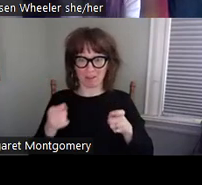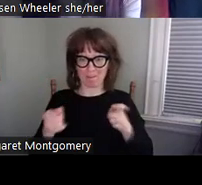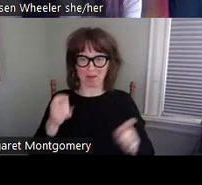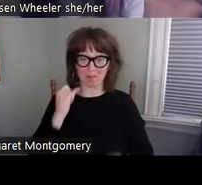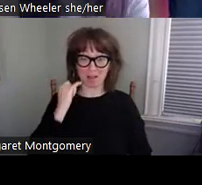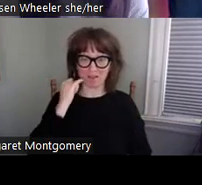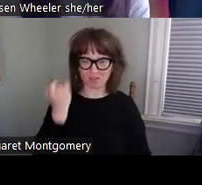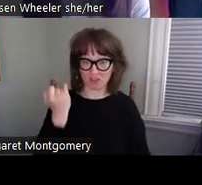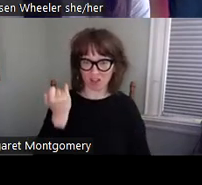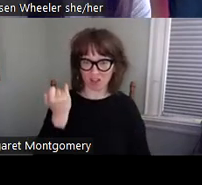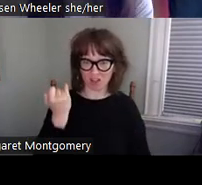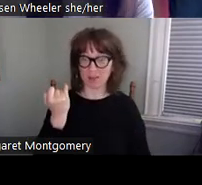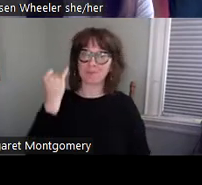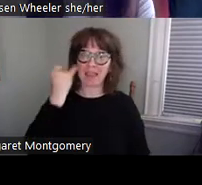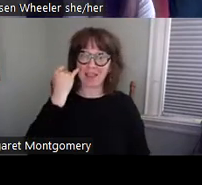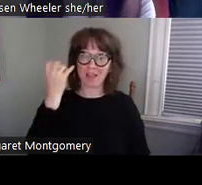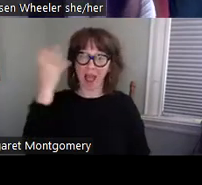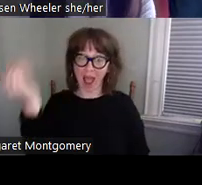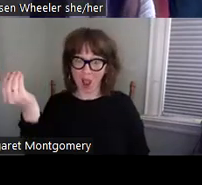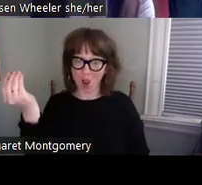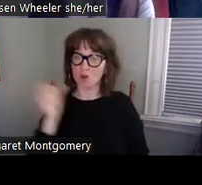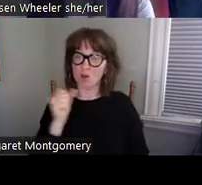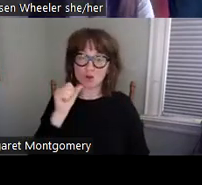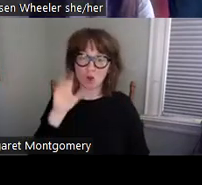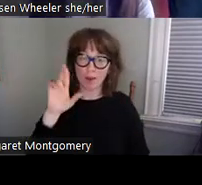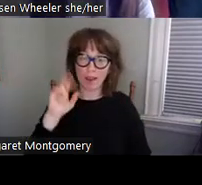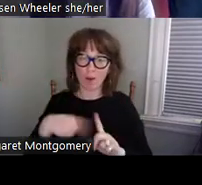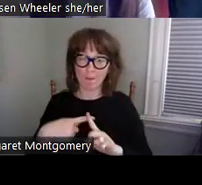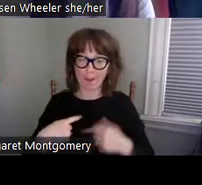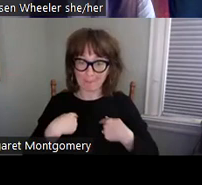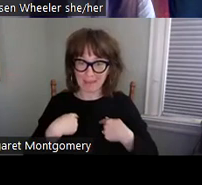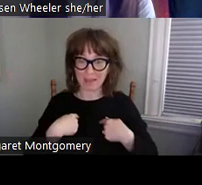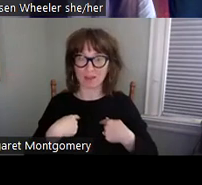12:32:49 of the Us. fish them mentality. they're put in a situation where we've heard from